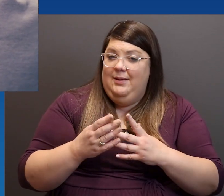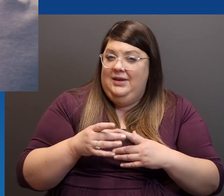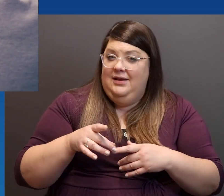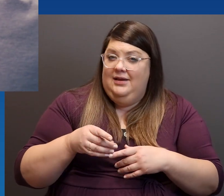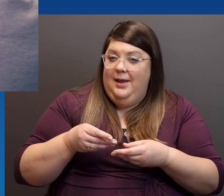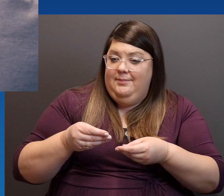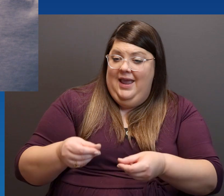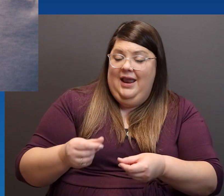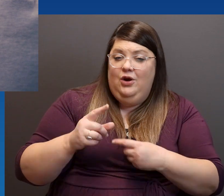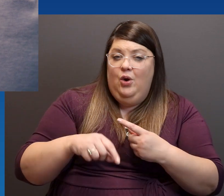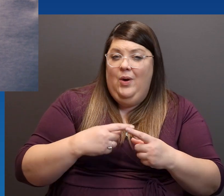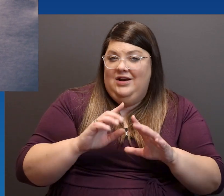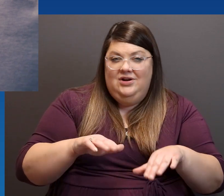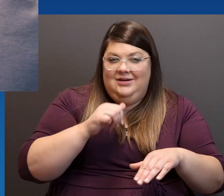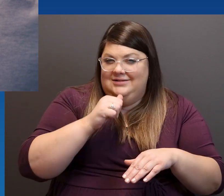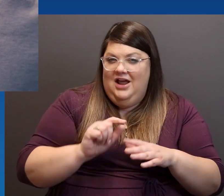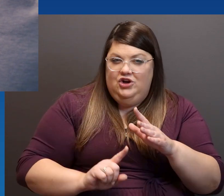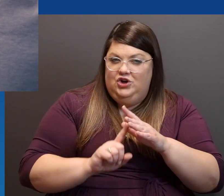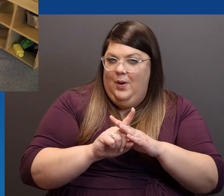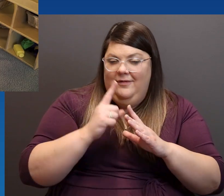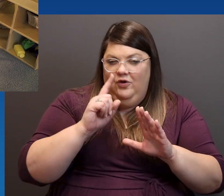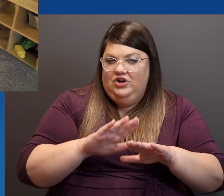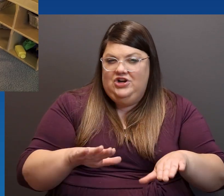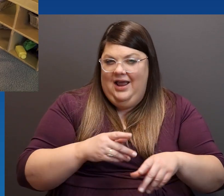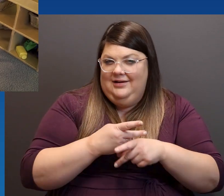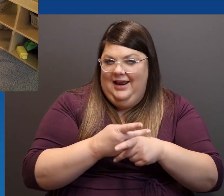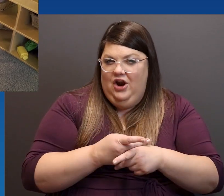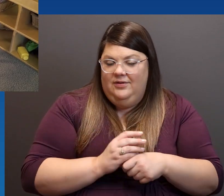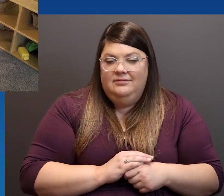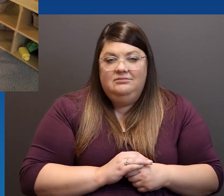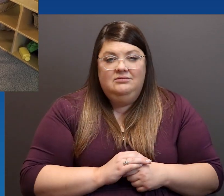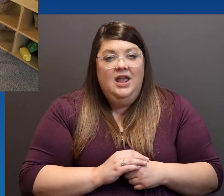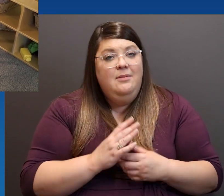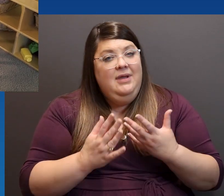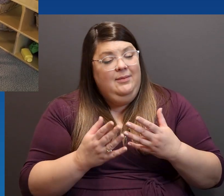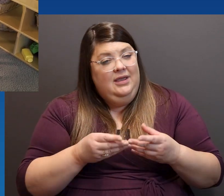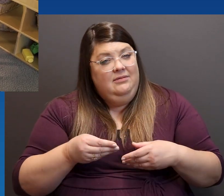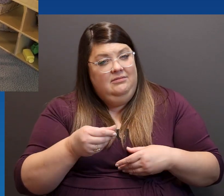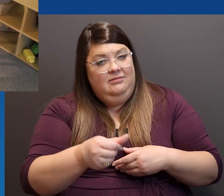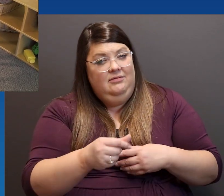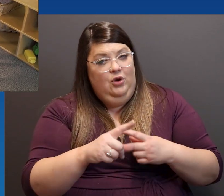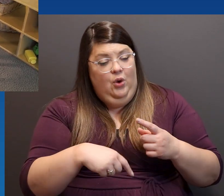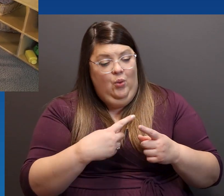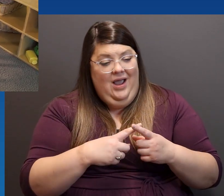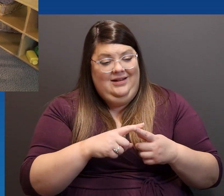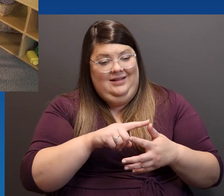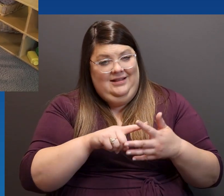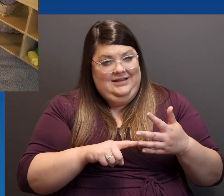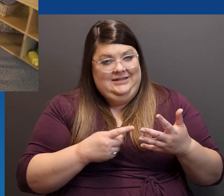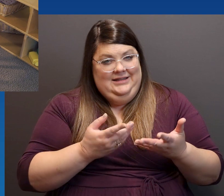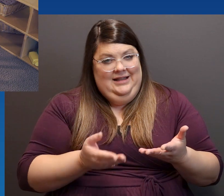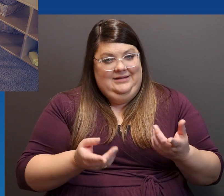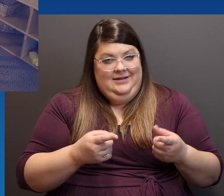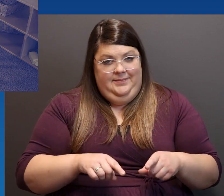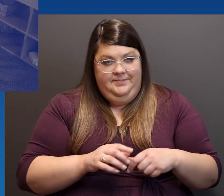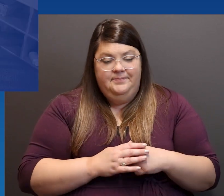when a child does not show up for child care. You may be compensated for child care when the following conditions occur.